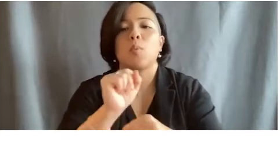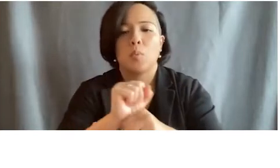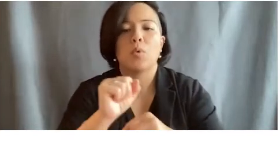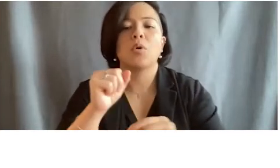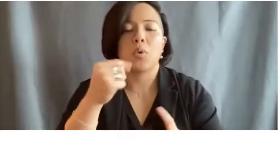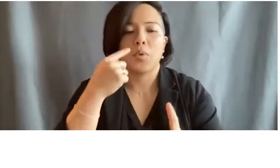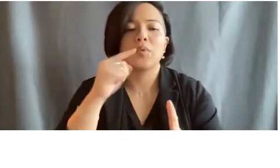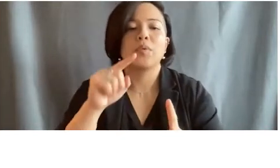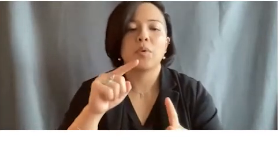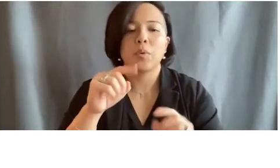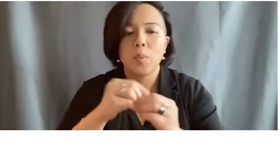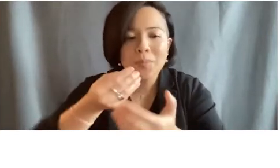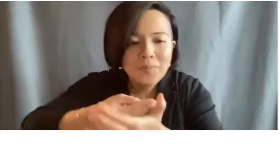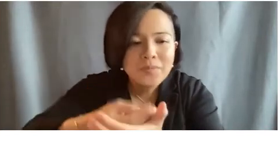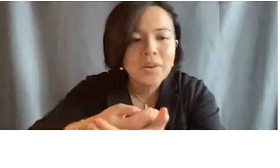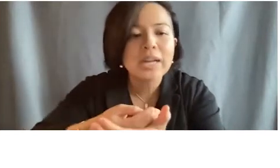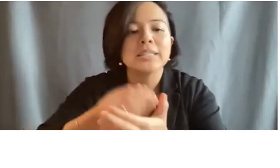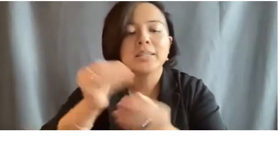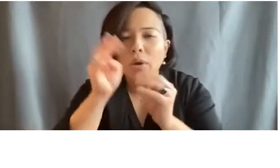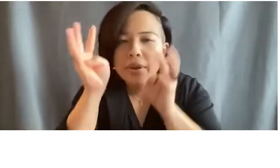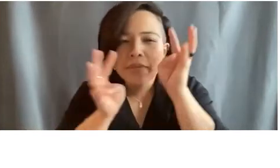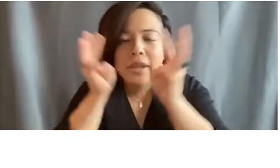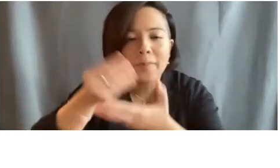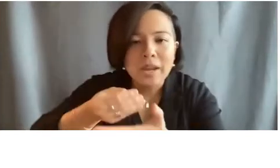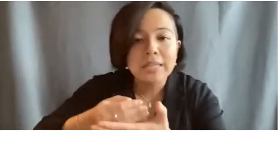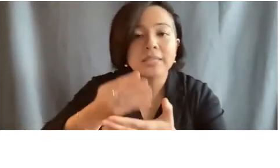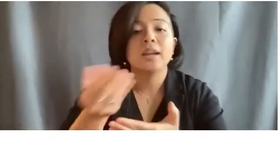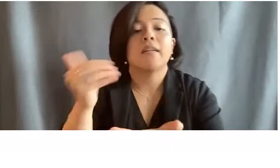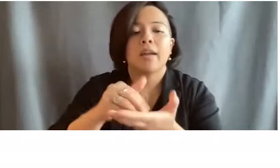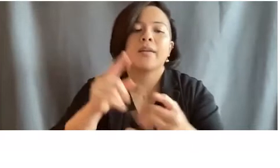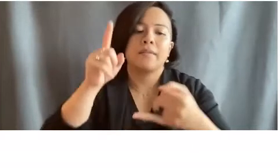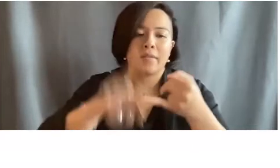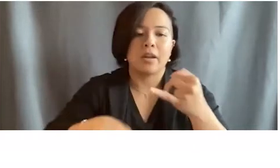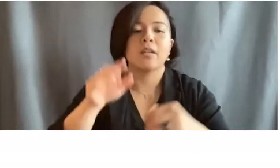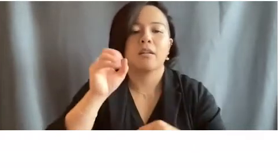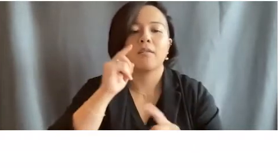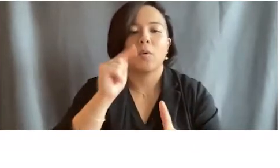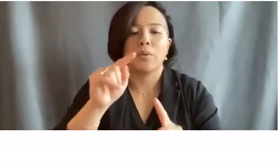And then finally on the global education data that's needed. So, on a global level, these are the areas that we're really committed to working very